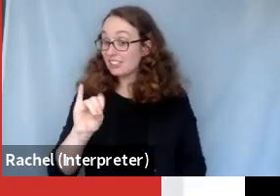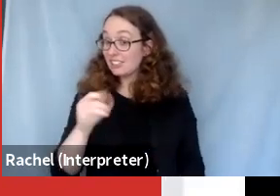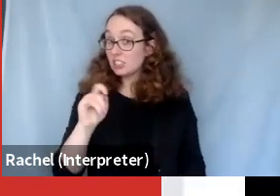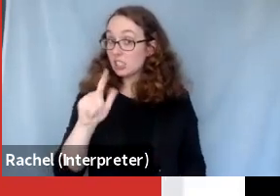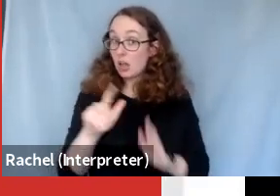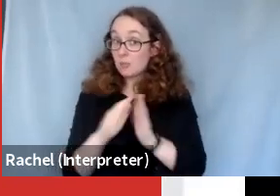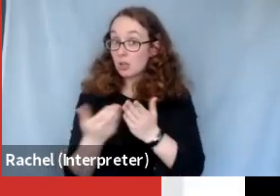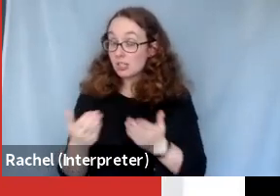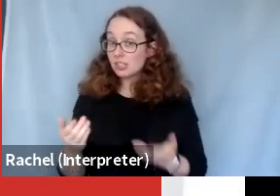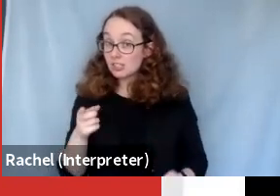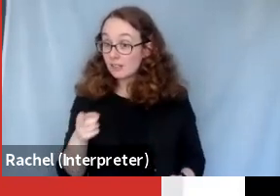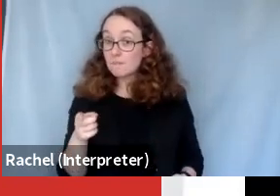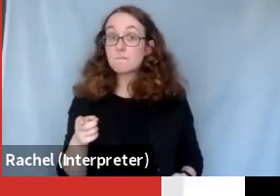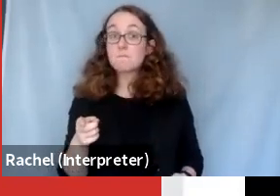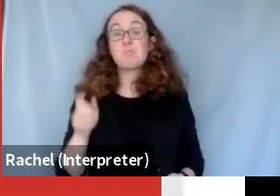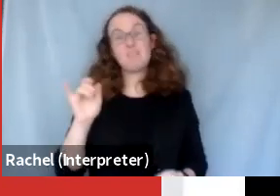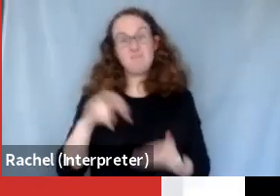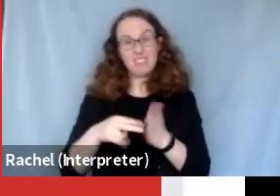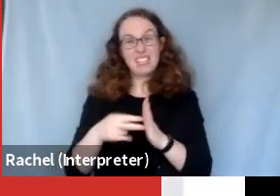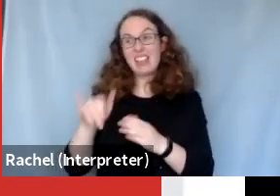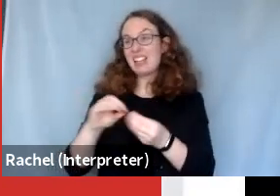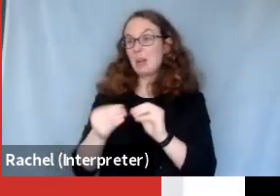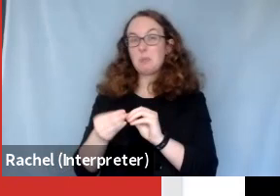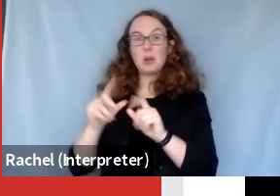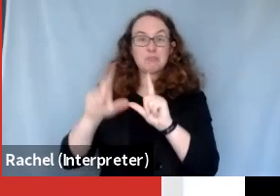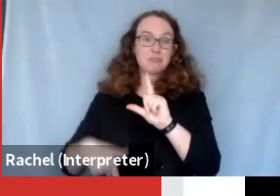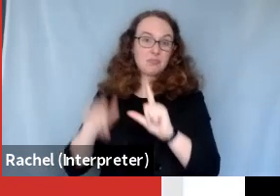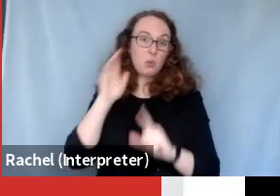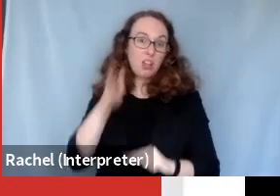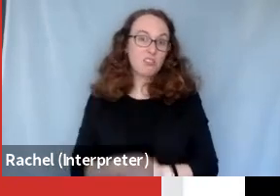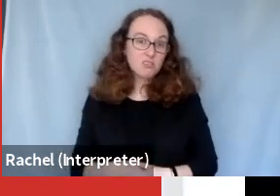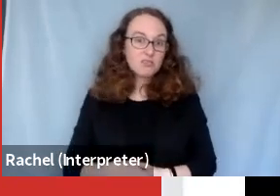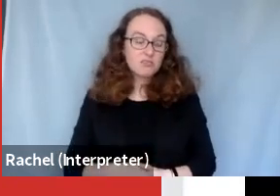digital code is basically expired. So what I encourage everybody to do,